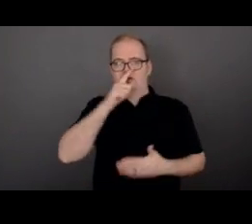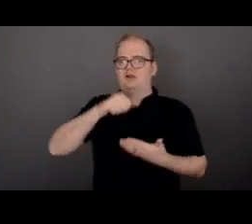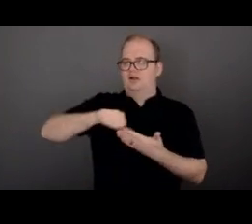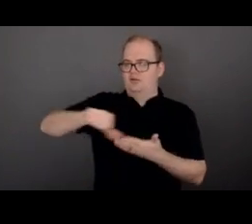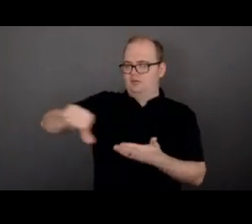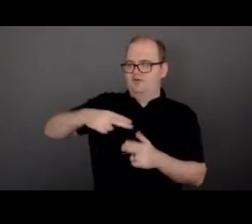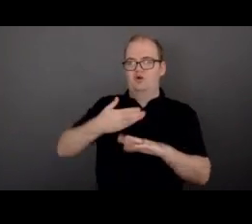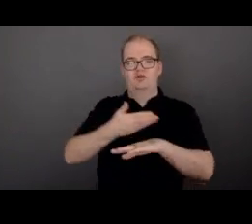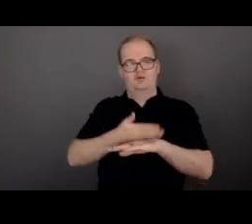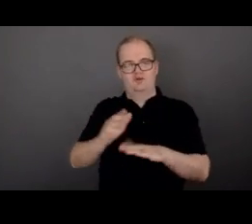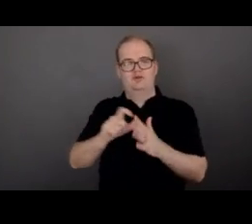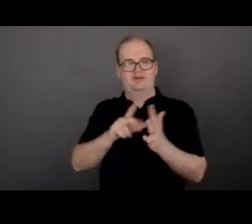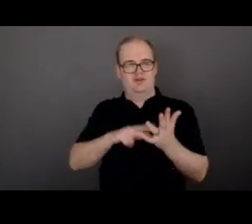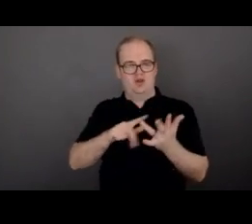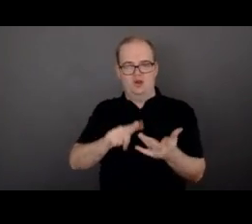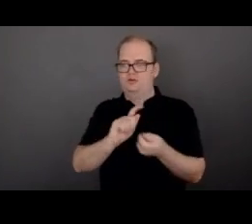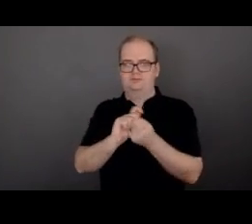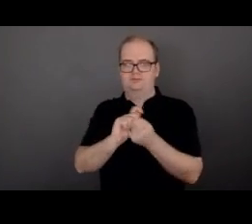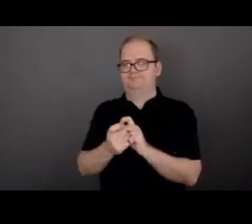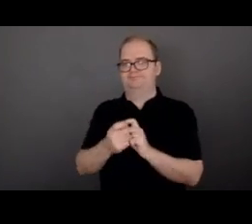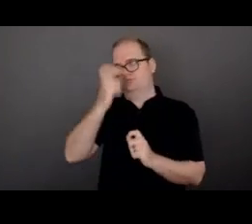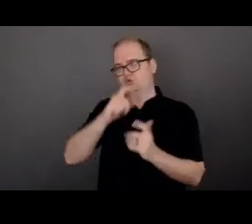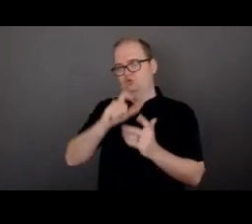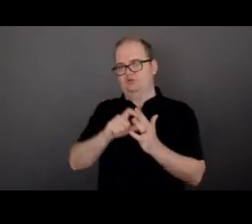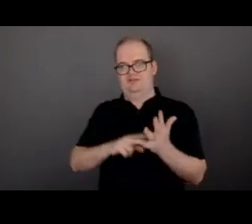or temporary protection orders or DVOs.